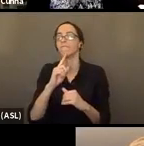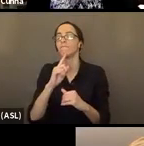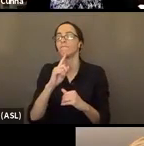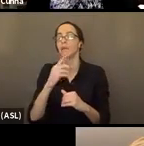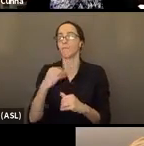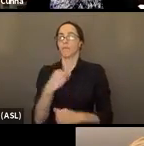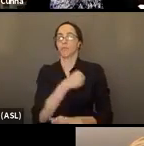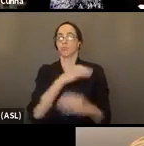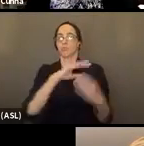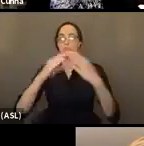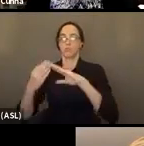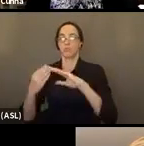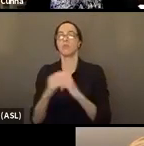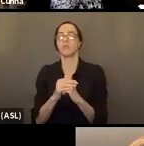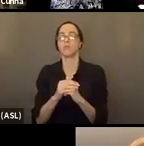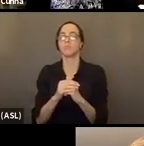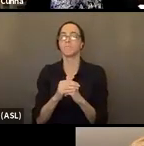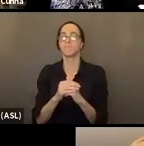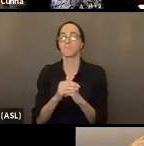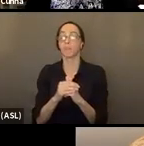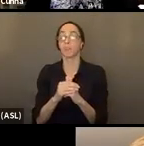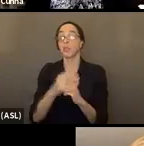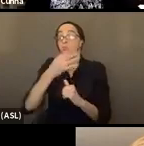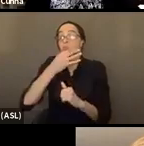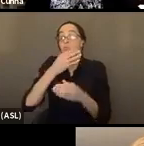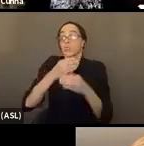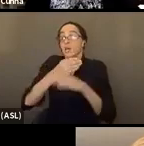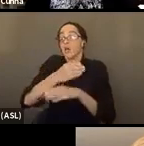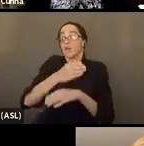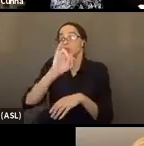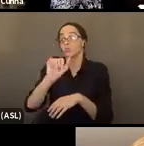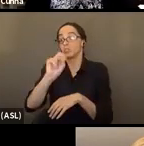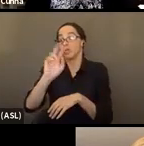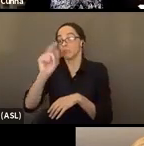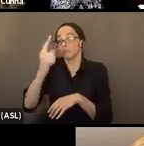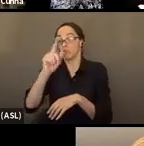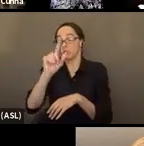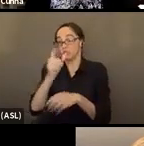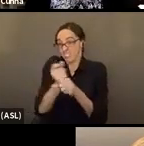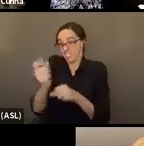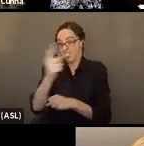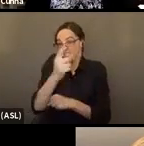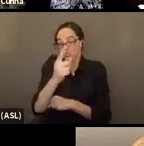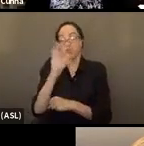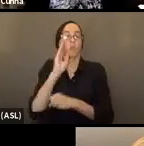the first the year somewhere around there so so that's a resource that's going to be available